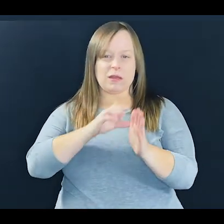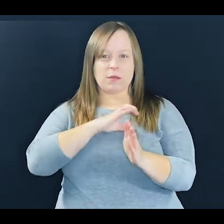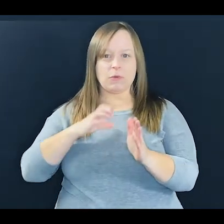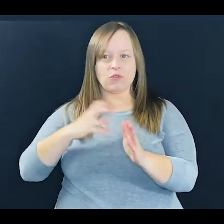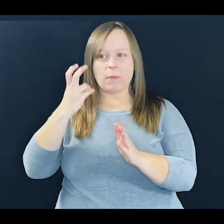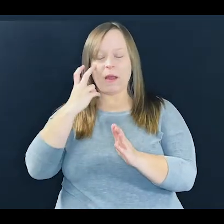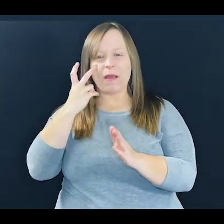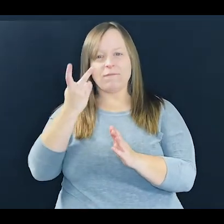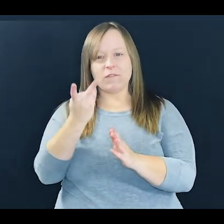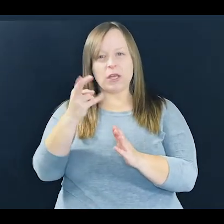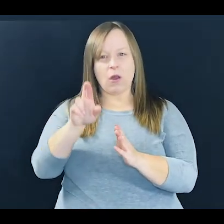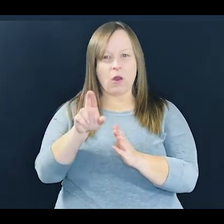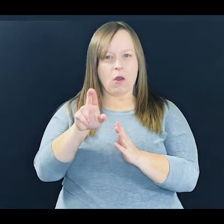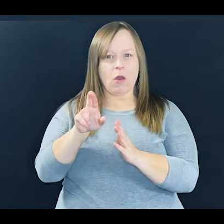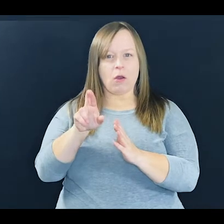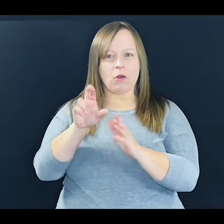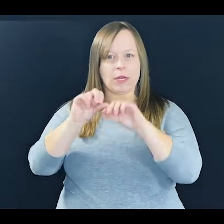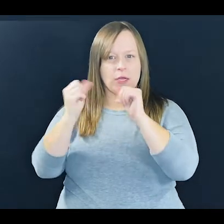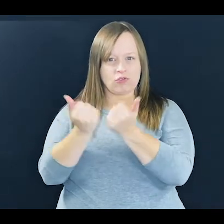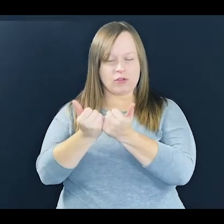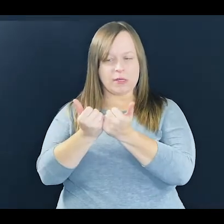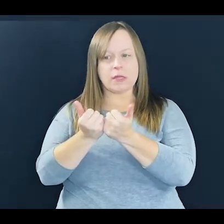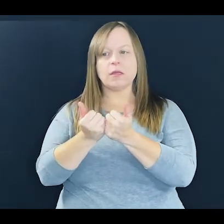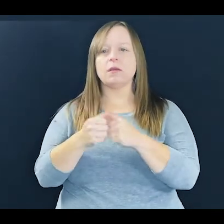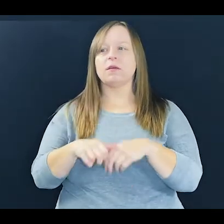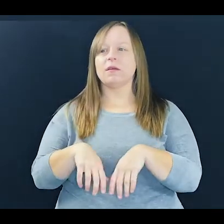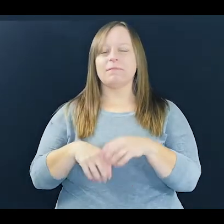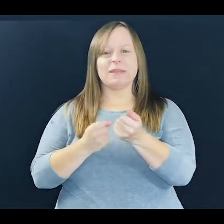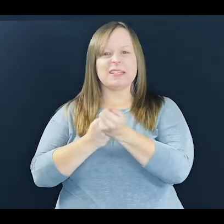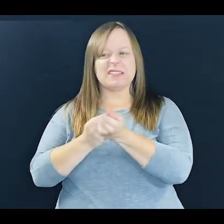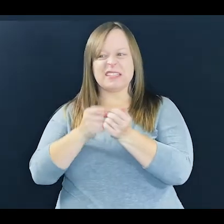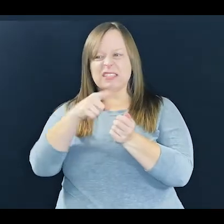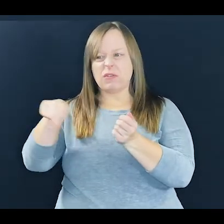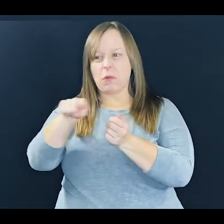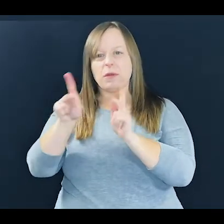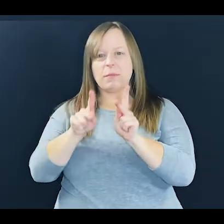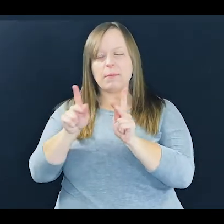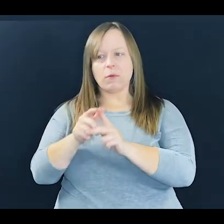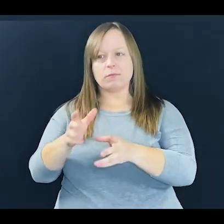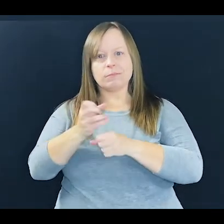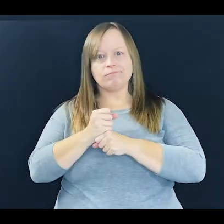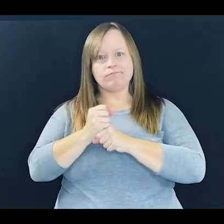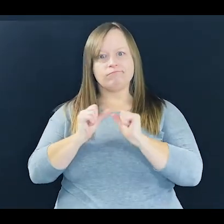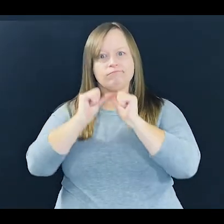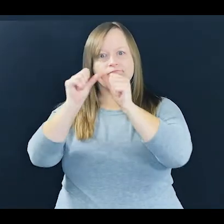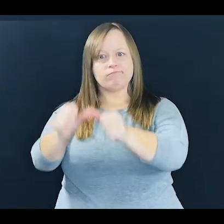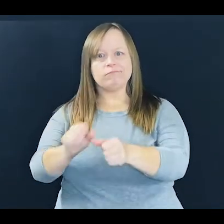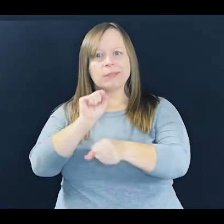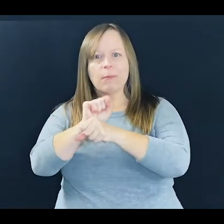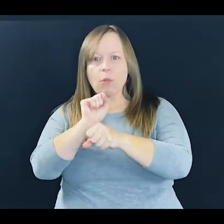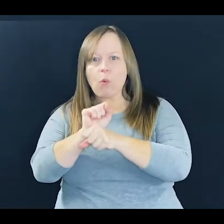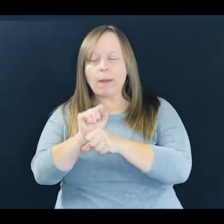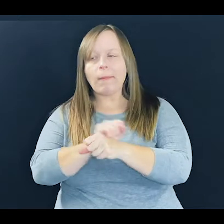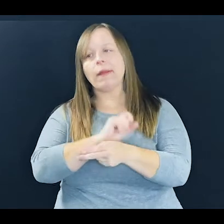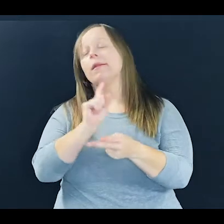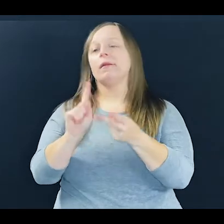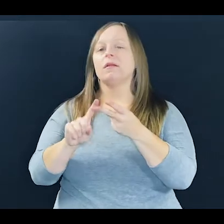is a vocational rehabilitation agency that assists these individuals in obtaining and maintaining employment.